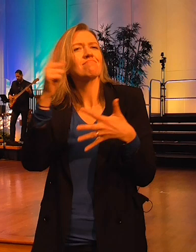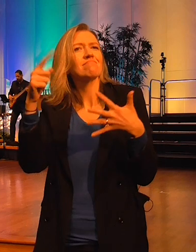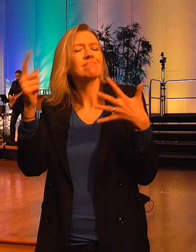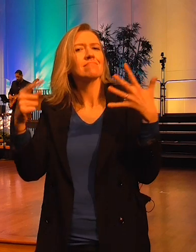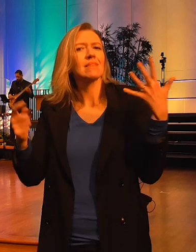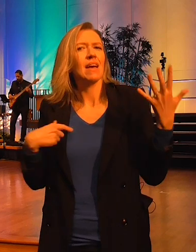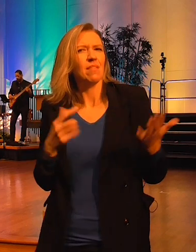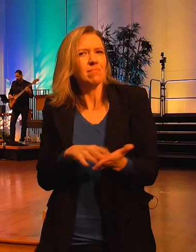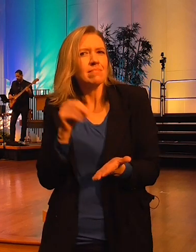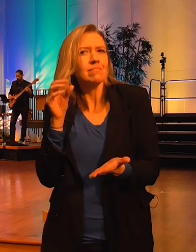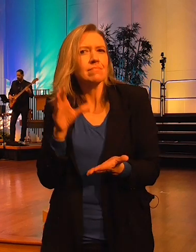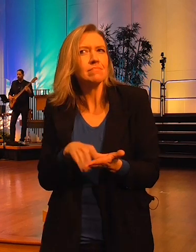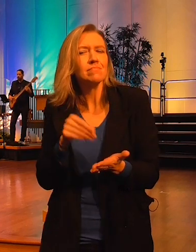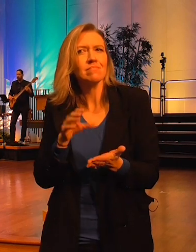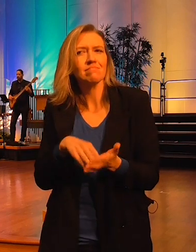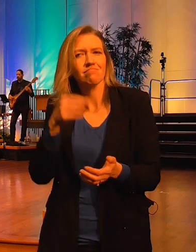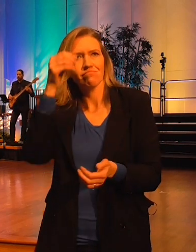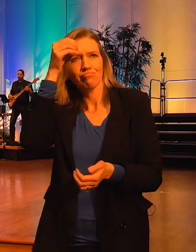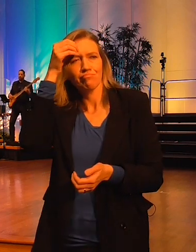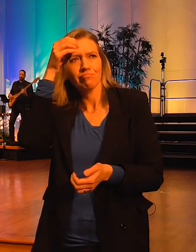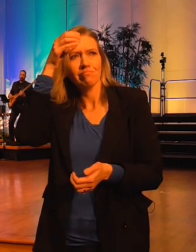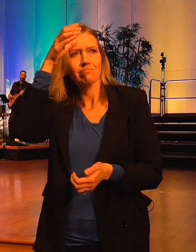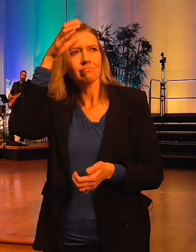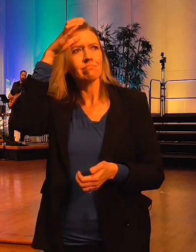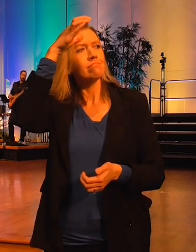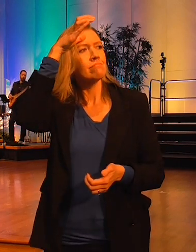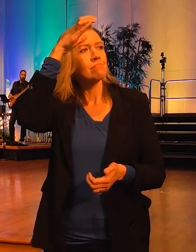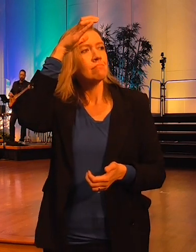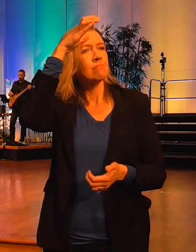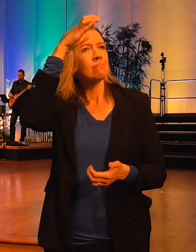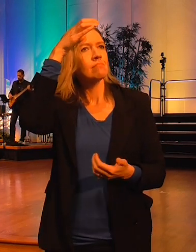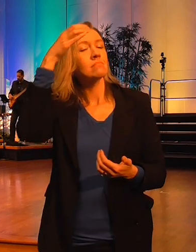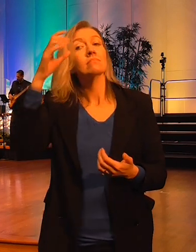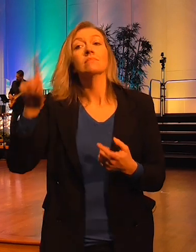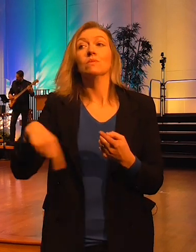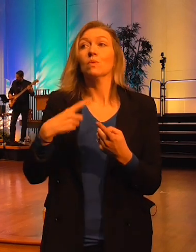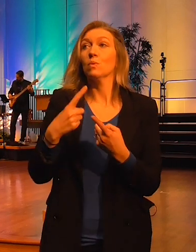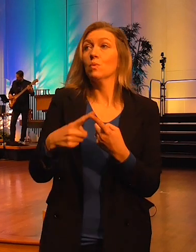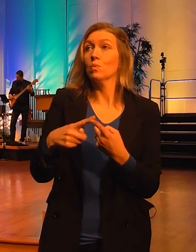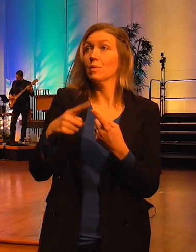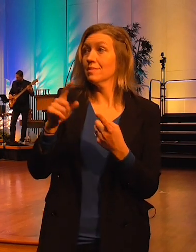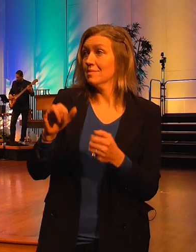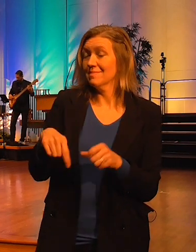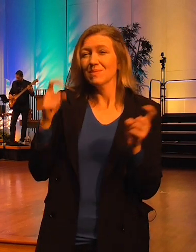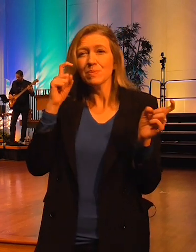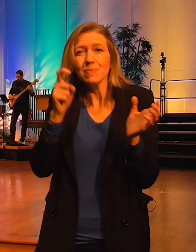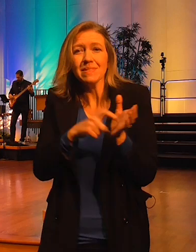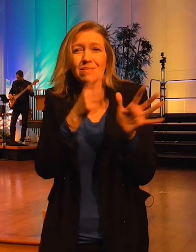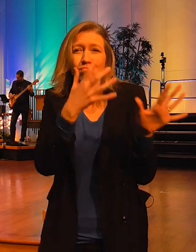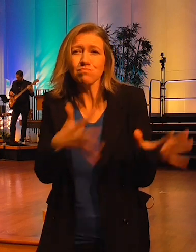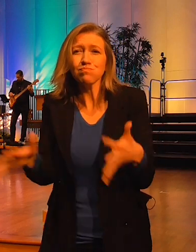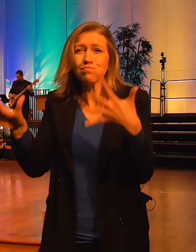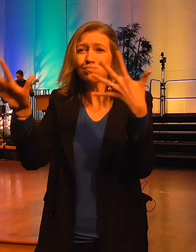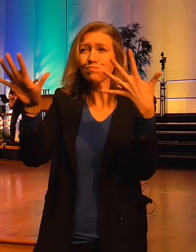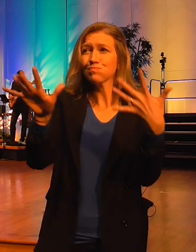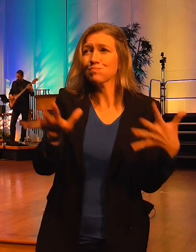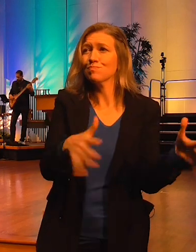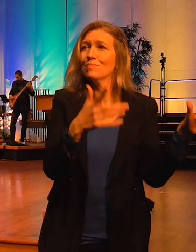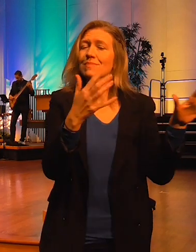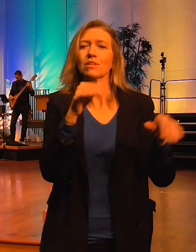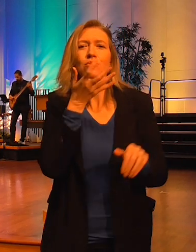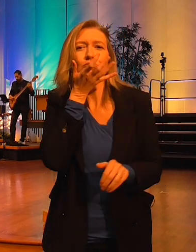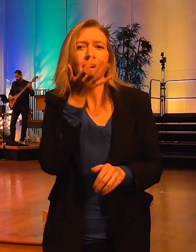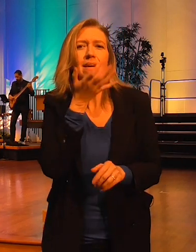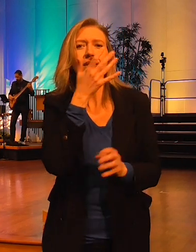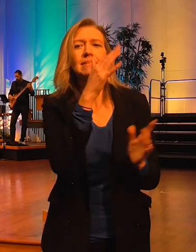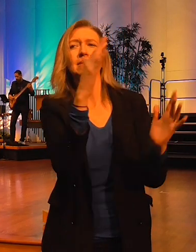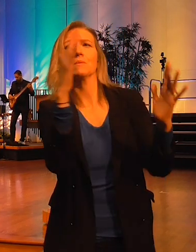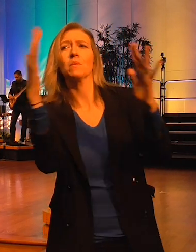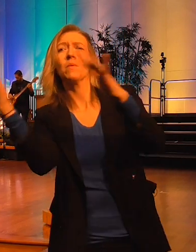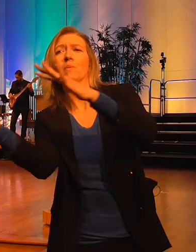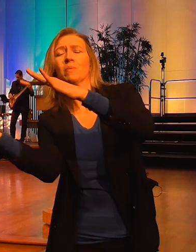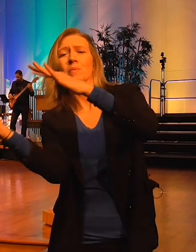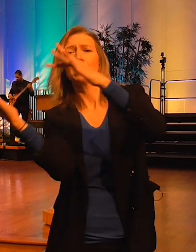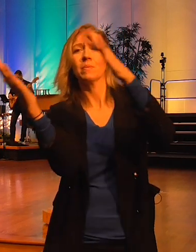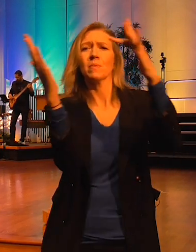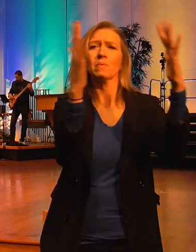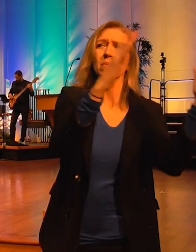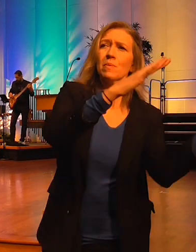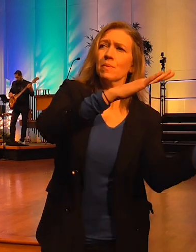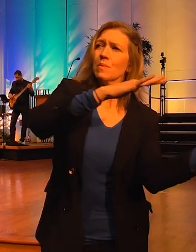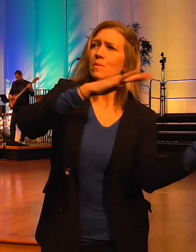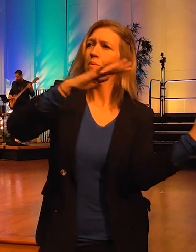knowing wind then makes a tall grass Bend into leaning and suddenly the rain drops